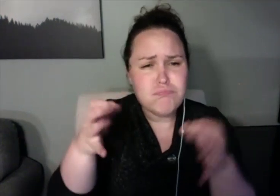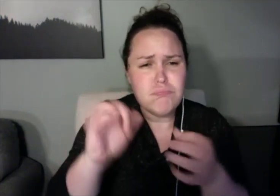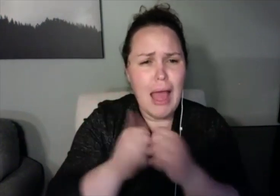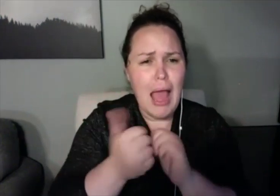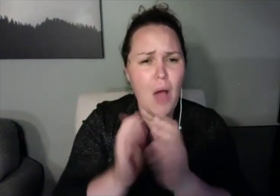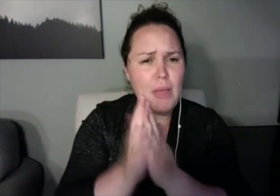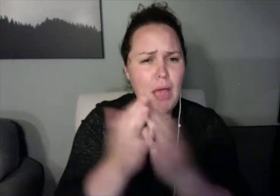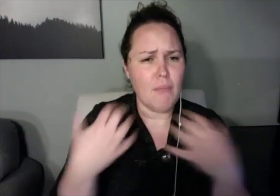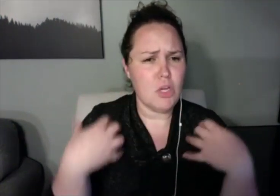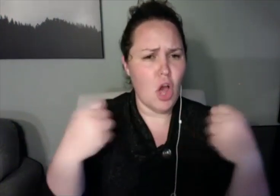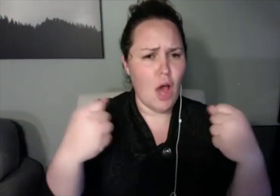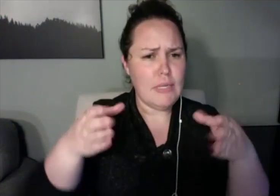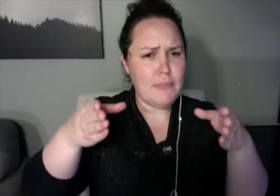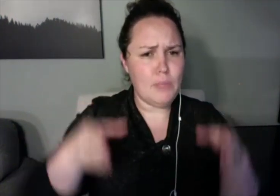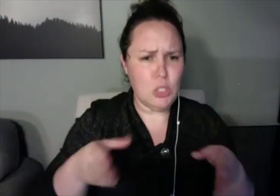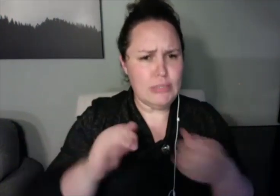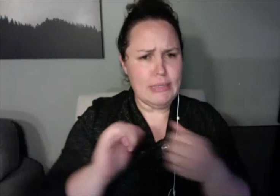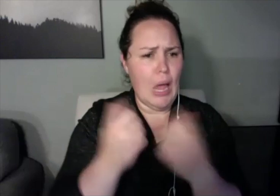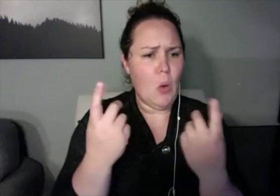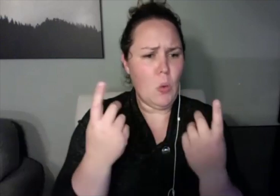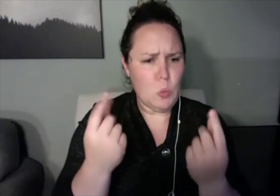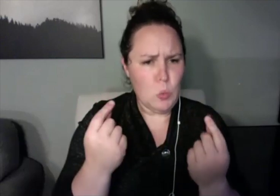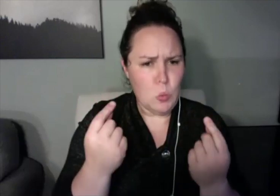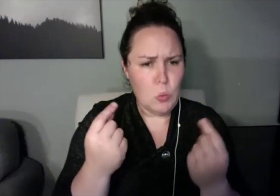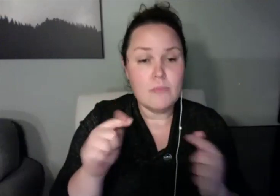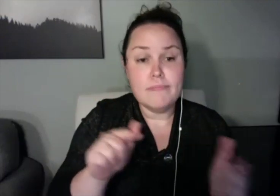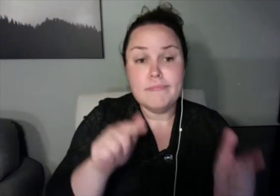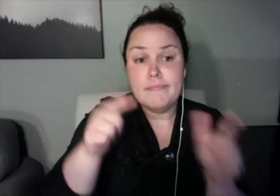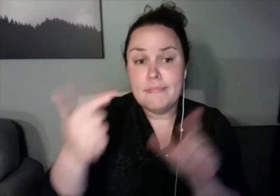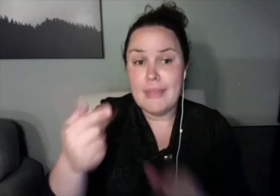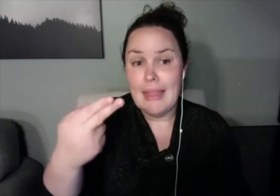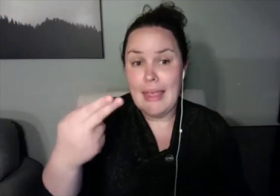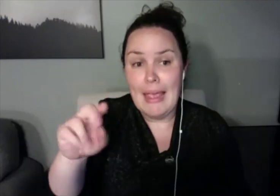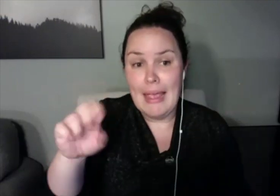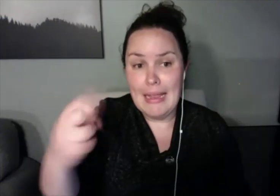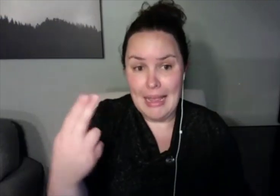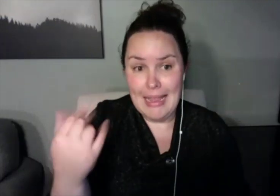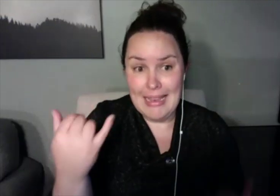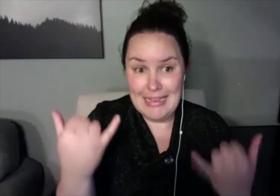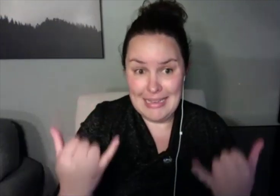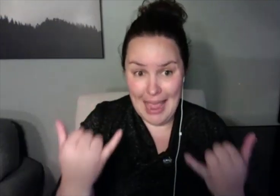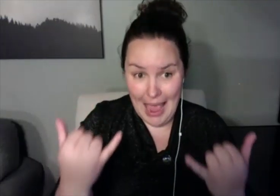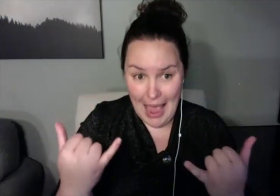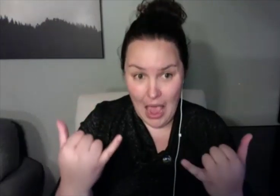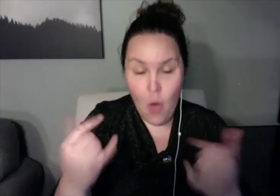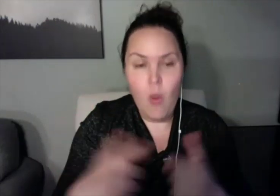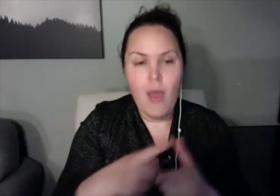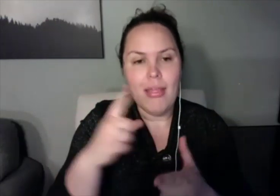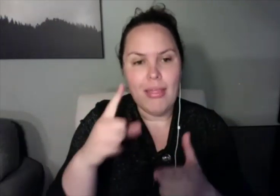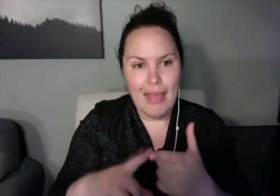So we'll hear from Hannah now and then we'll get ready to wrap this thing up.